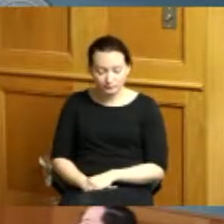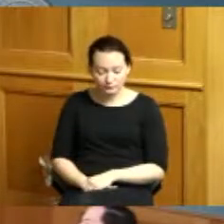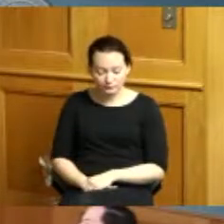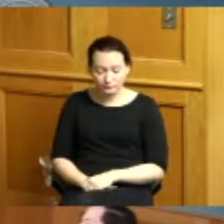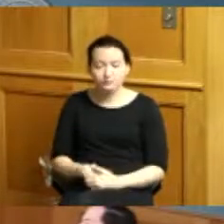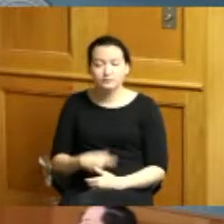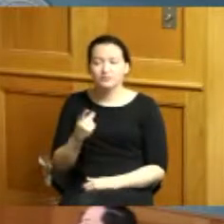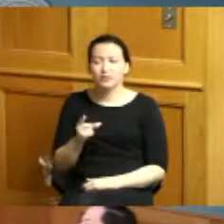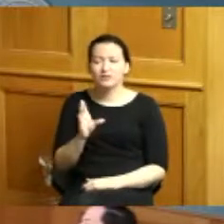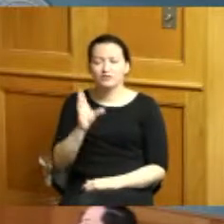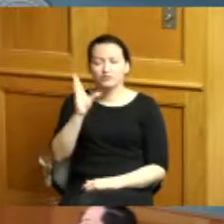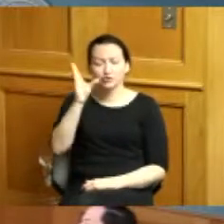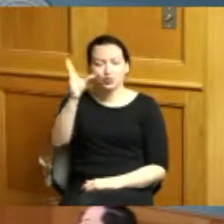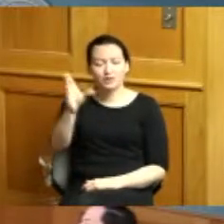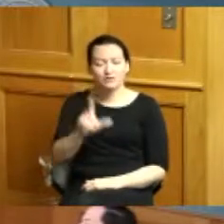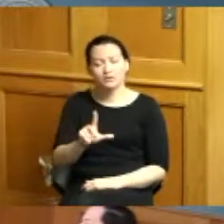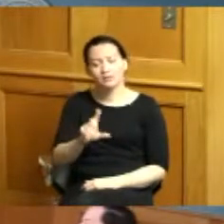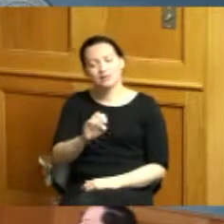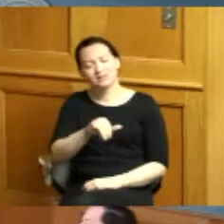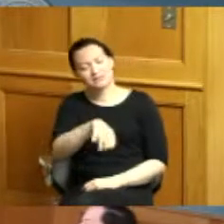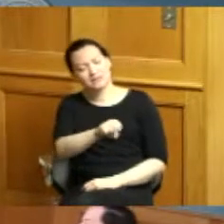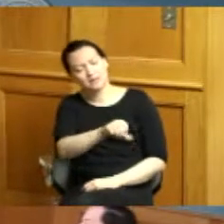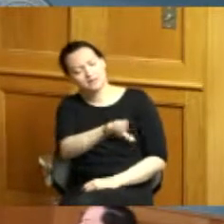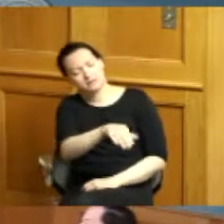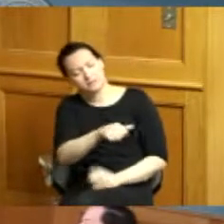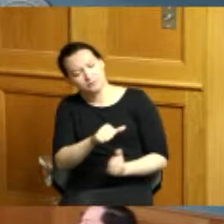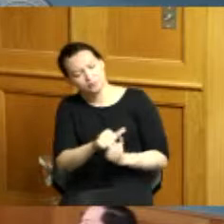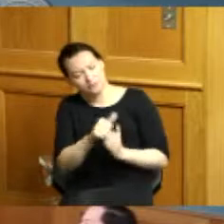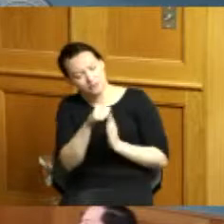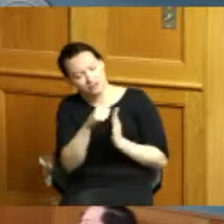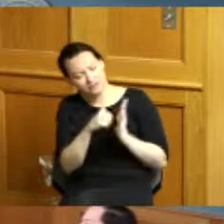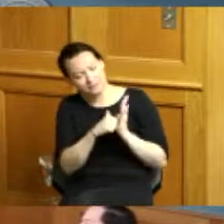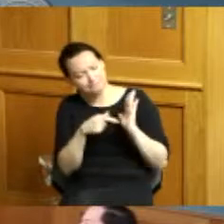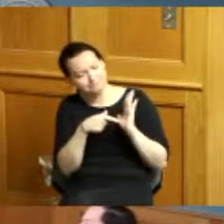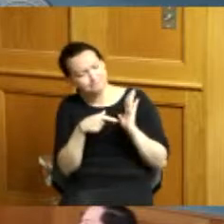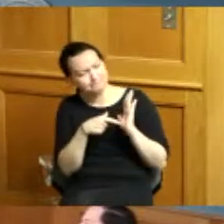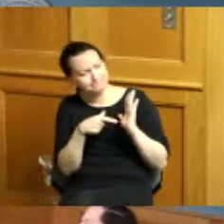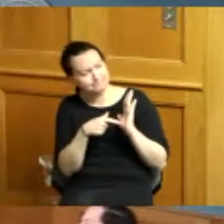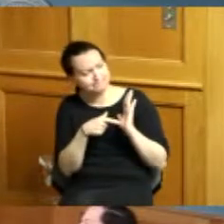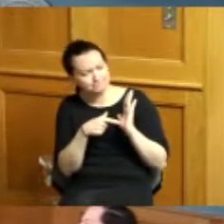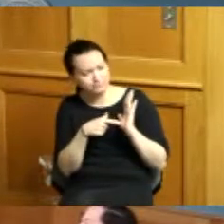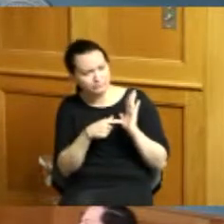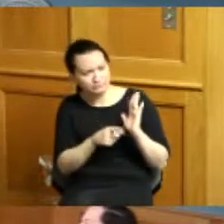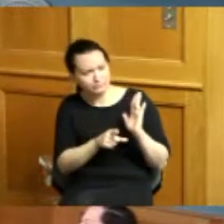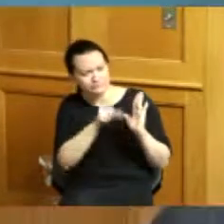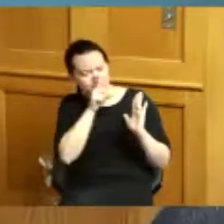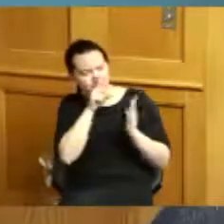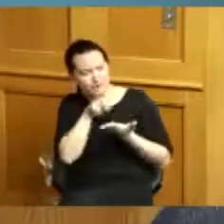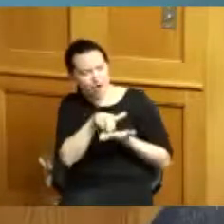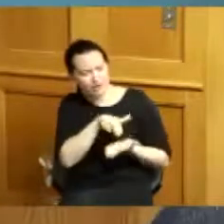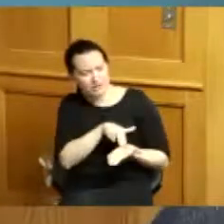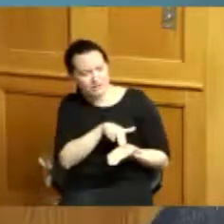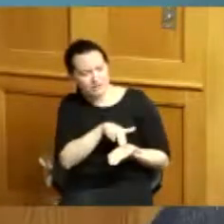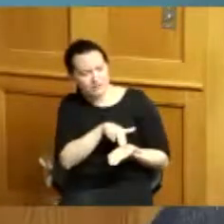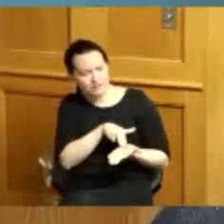in the future Leslie on the consent agendas we don't put the contractors names we put the subject